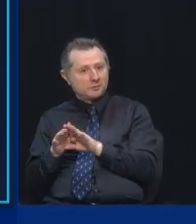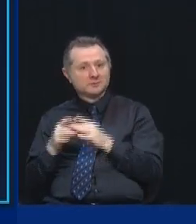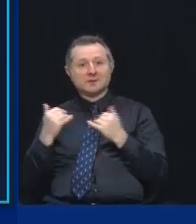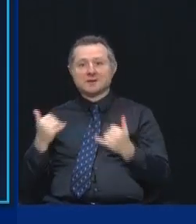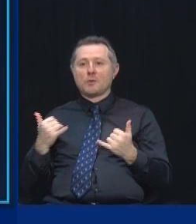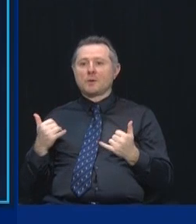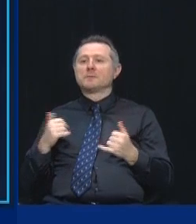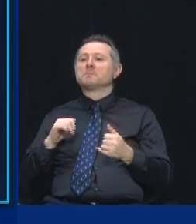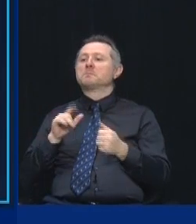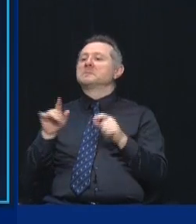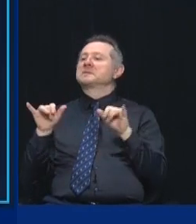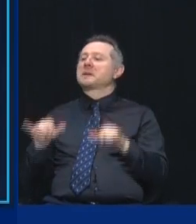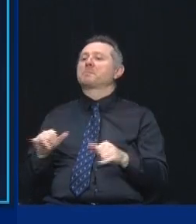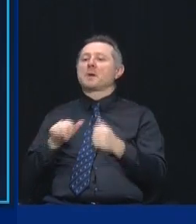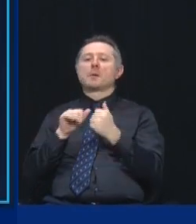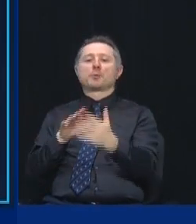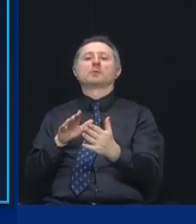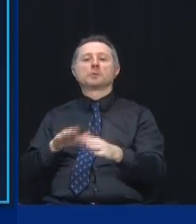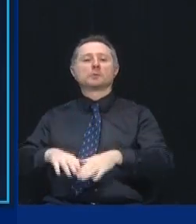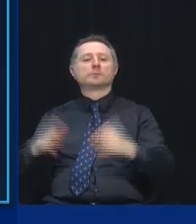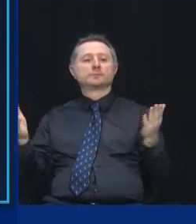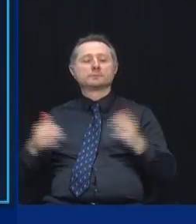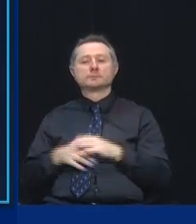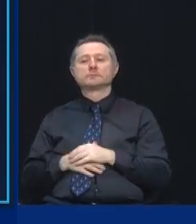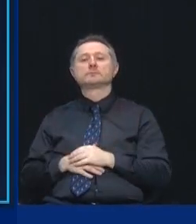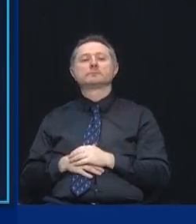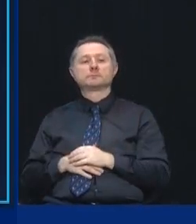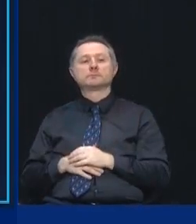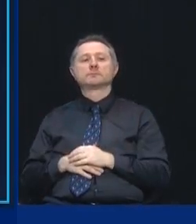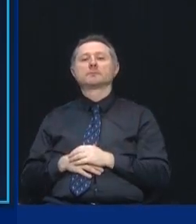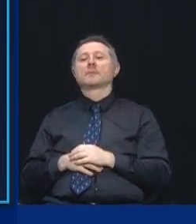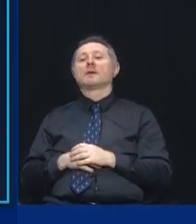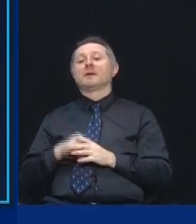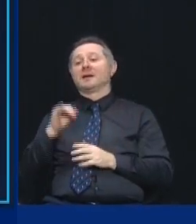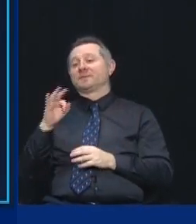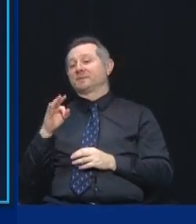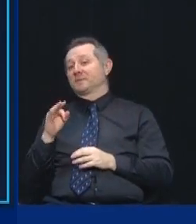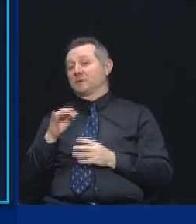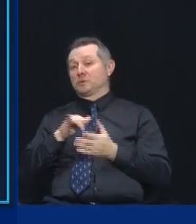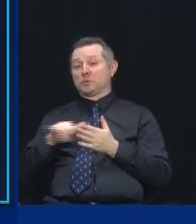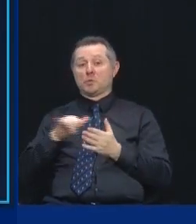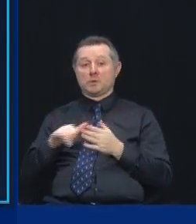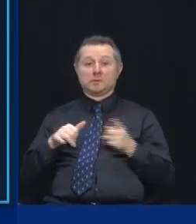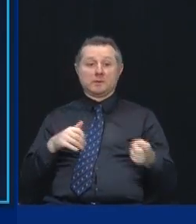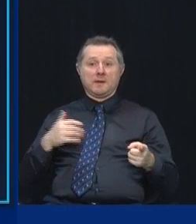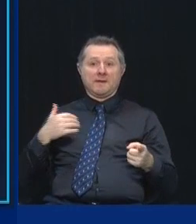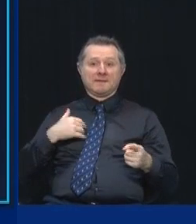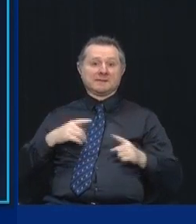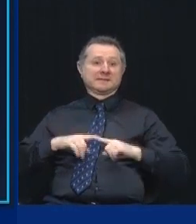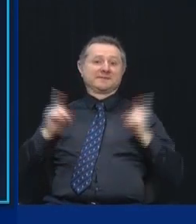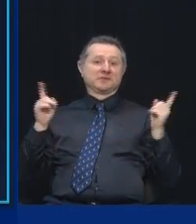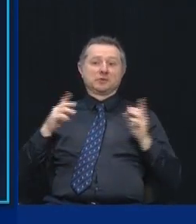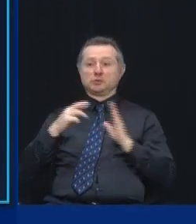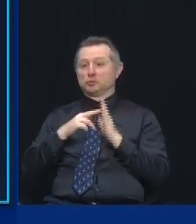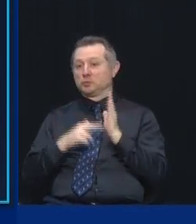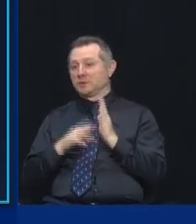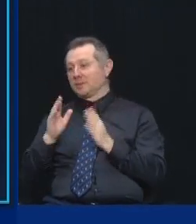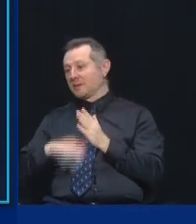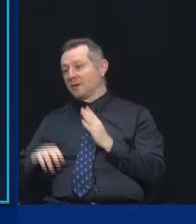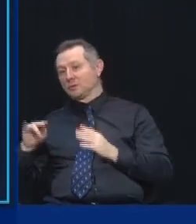NEW YORK, OTHER STATES ON A NORTHEAST COALITION. THAT'S HOW WE CLOSE DOWN. AND THAT'S HOW WE'RE GOING TO REOPEN.